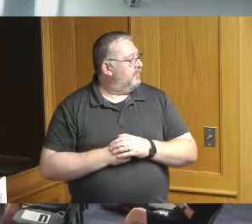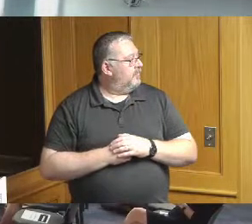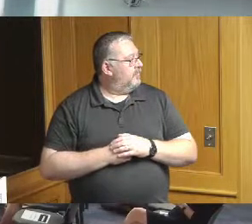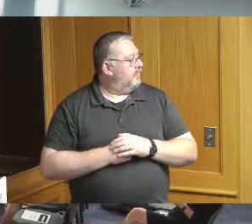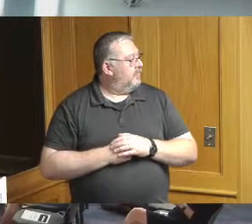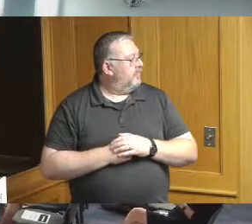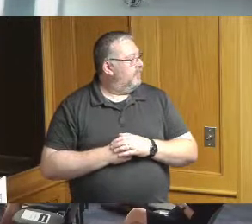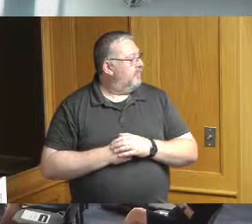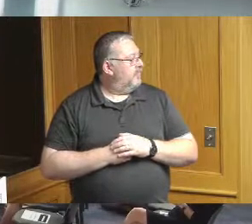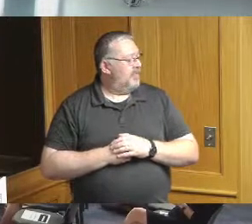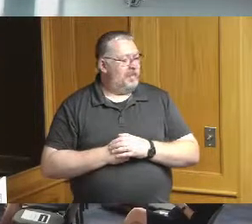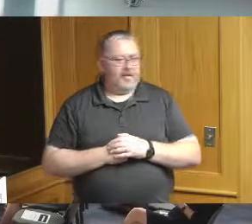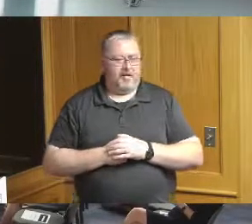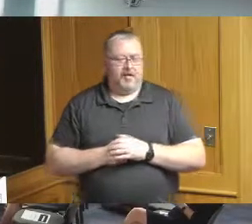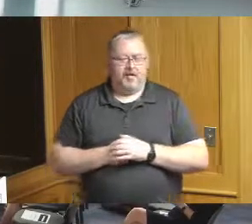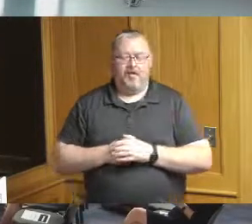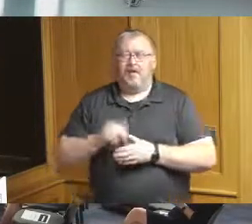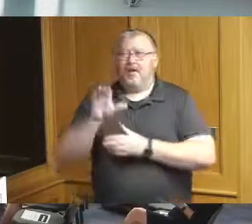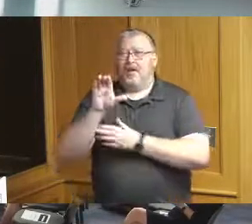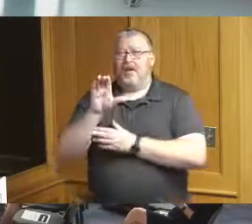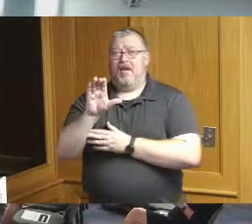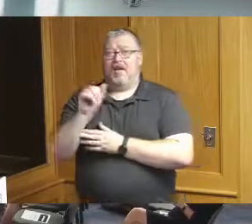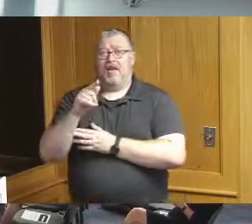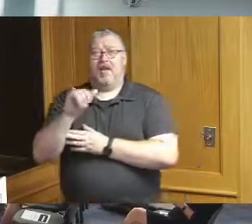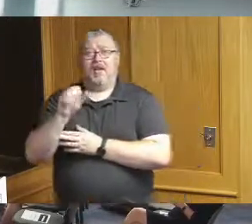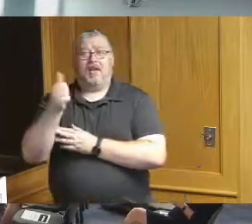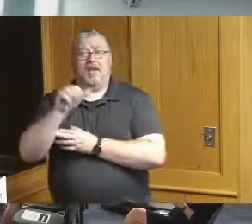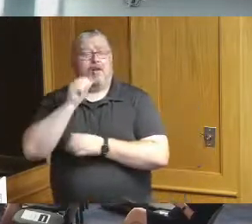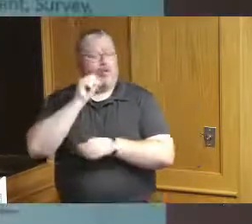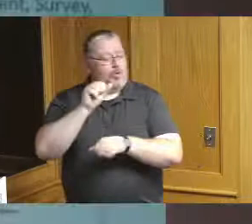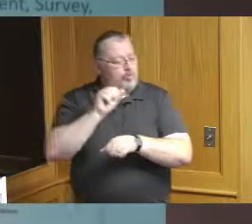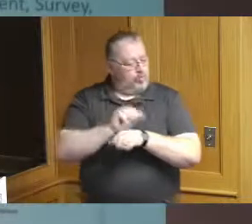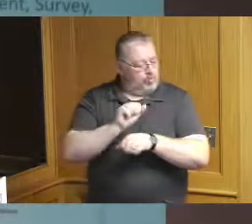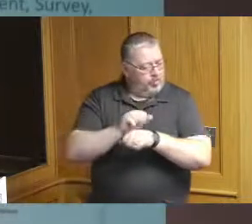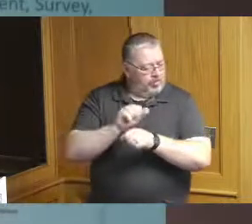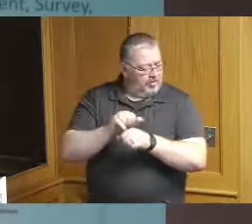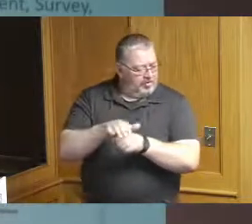all right so anybody who's worked in the land development and the utility infrastructure